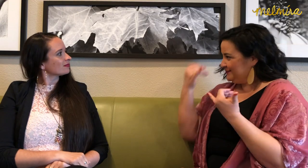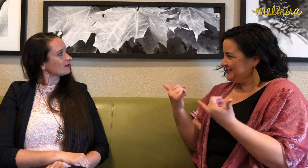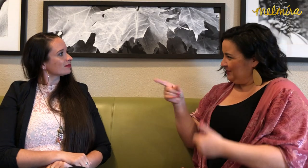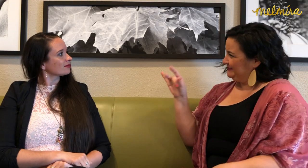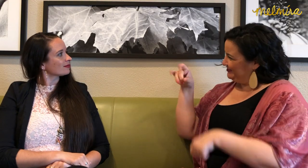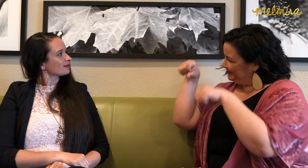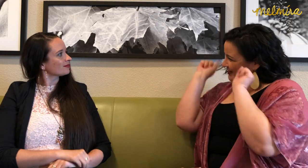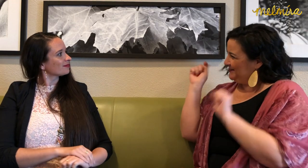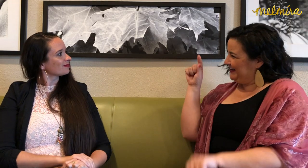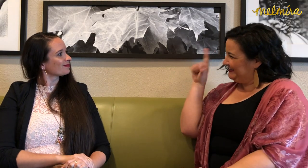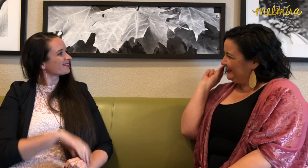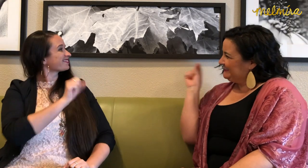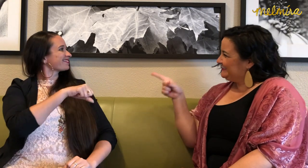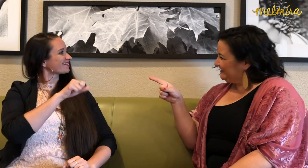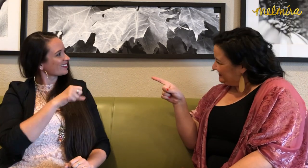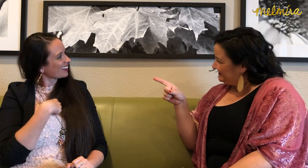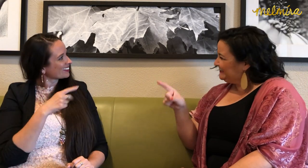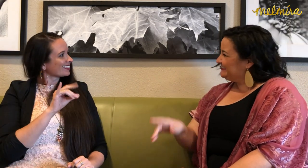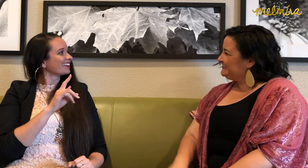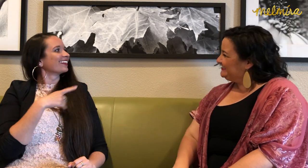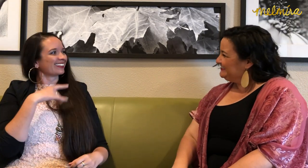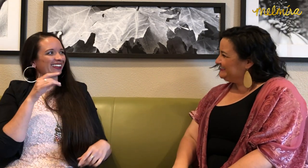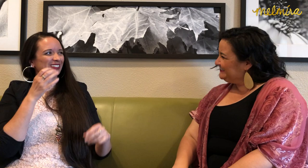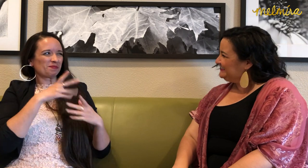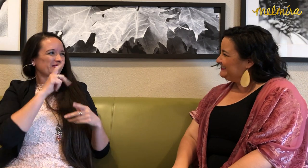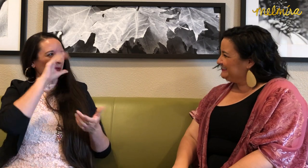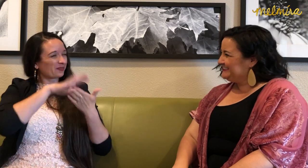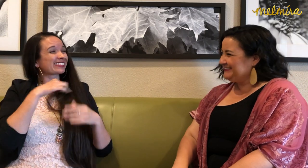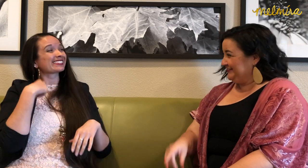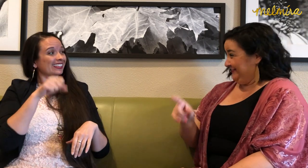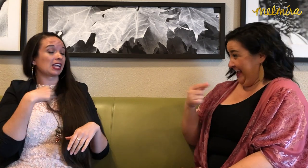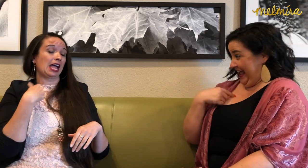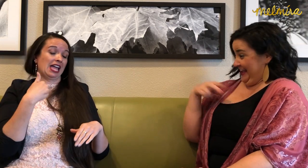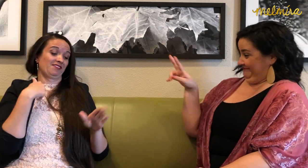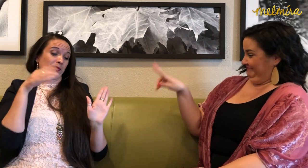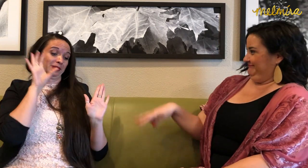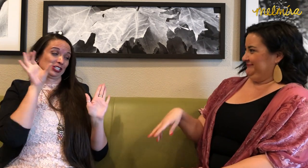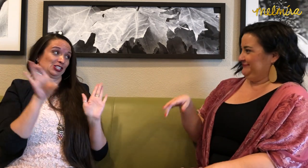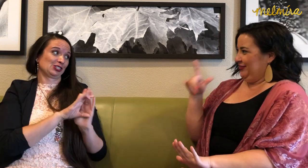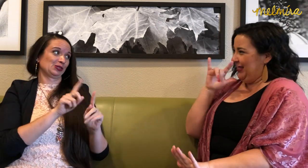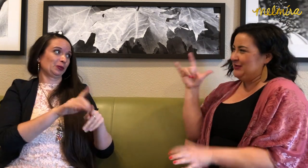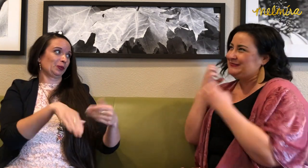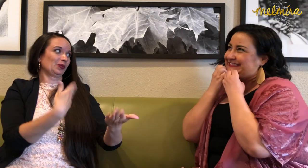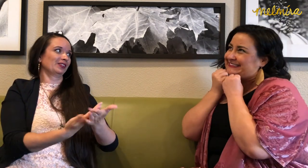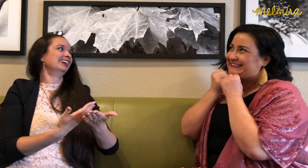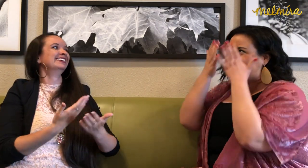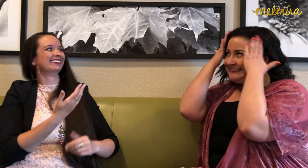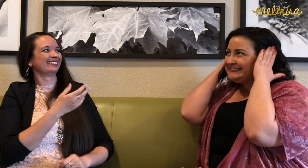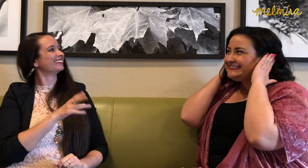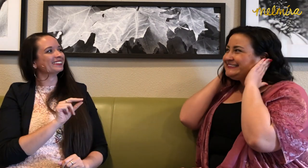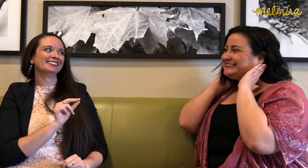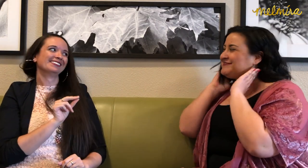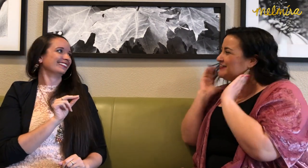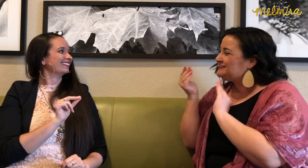I learned just now that you shaved at Gallaudet. Yes, I did. Many people don't believe me, but yes. I have pictures. From my impression, it looks like you'd value your hair